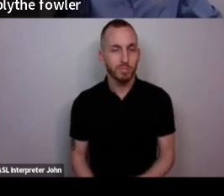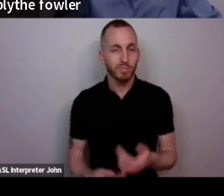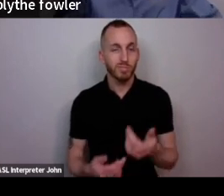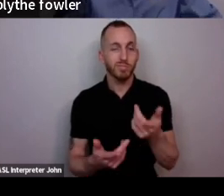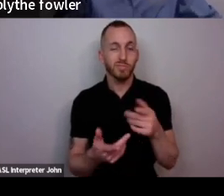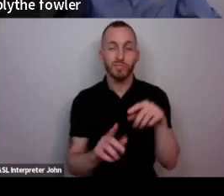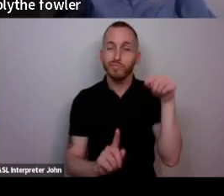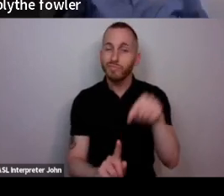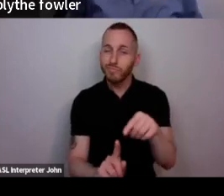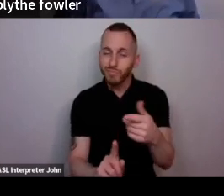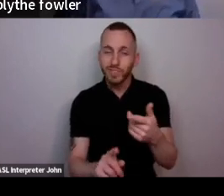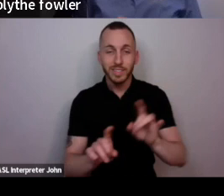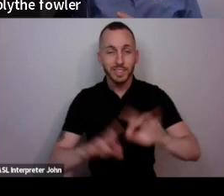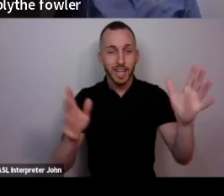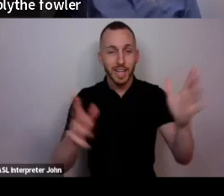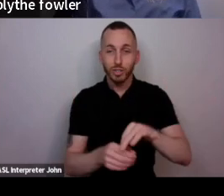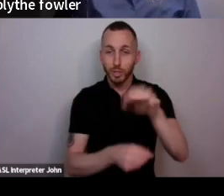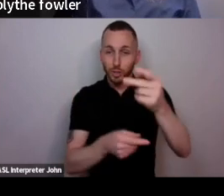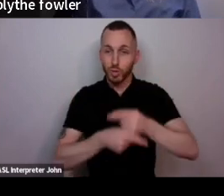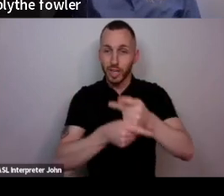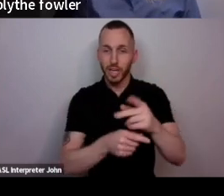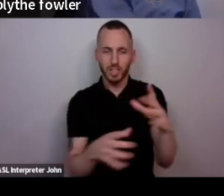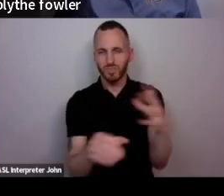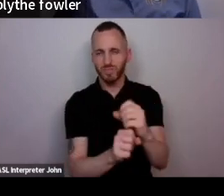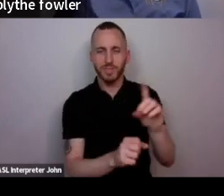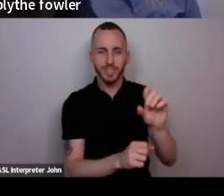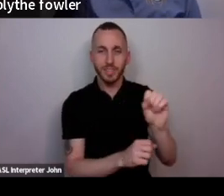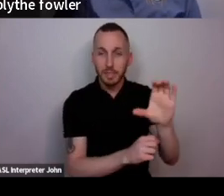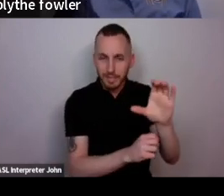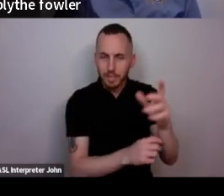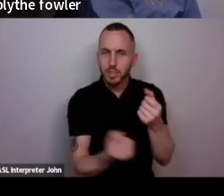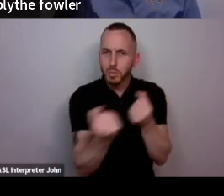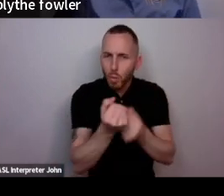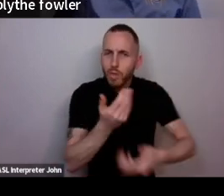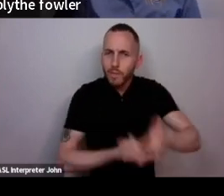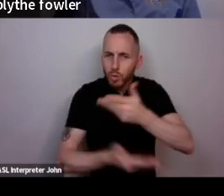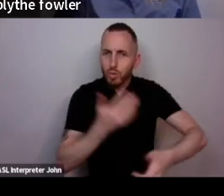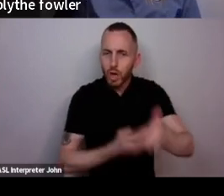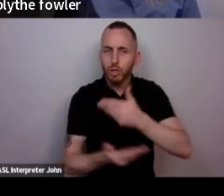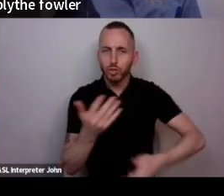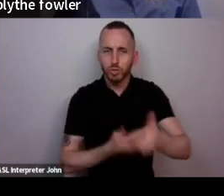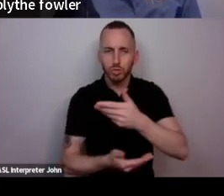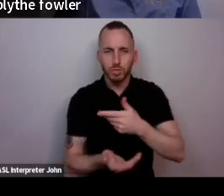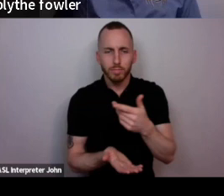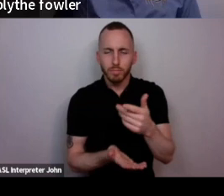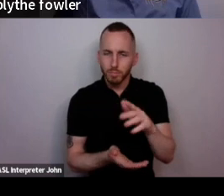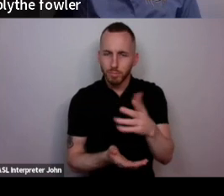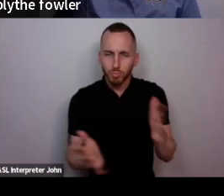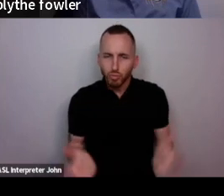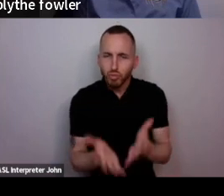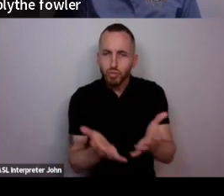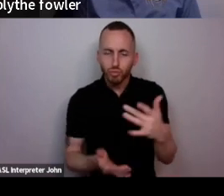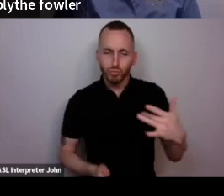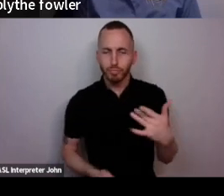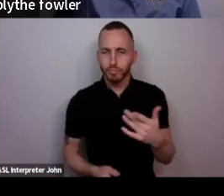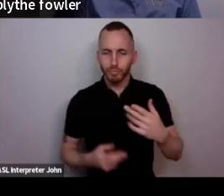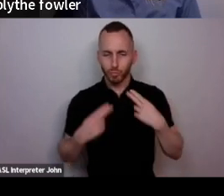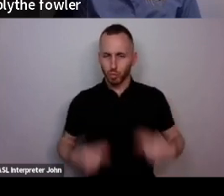DSC is a supportive interaction that nurtures the human spirit in coping with crisis of disaster: